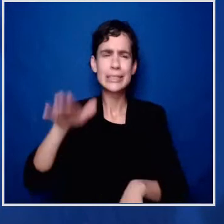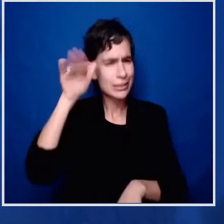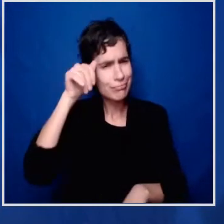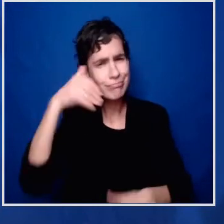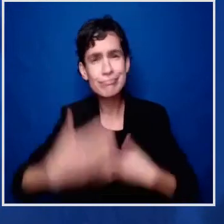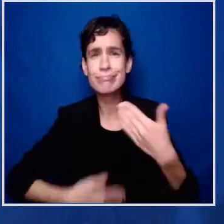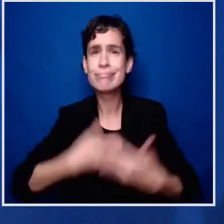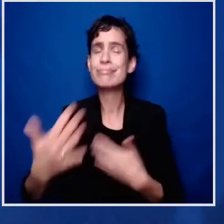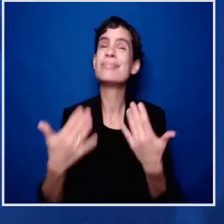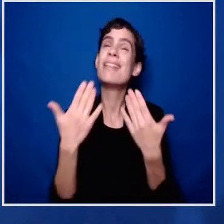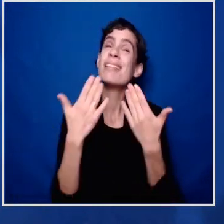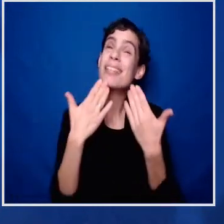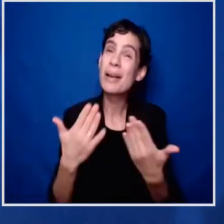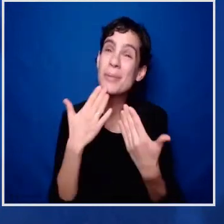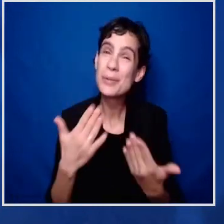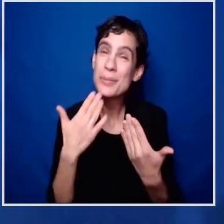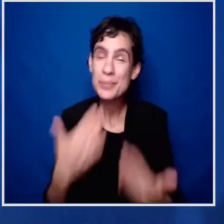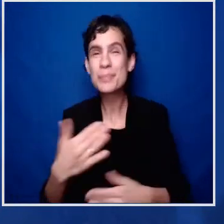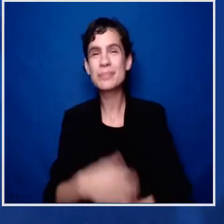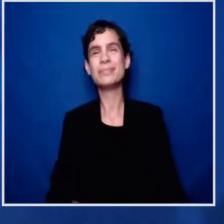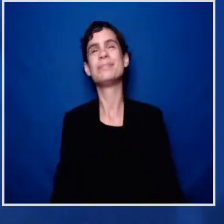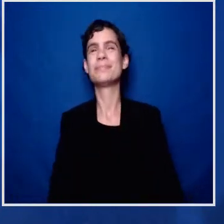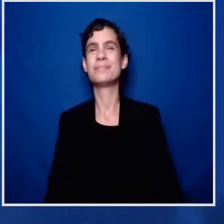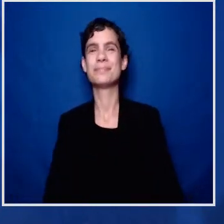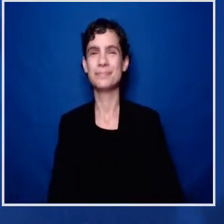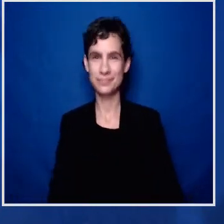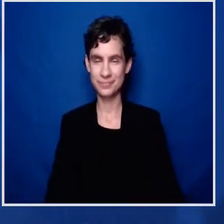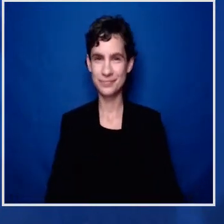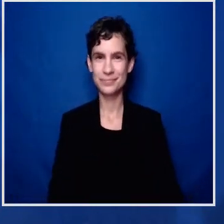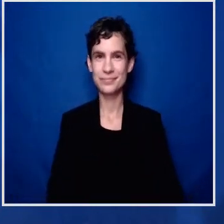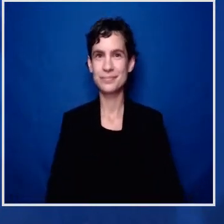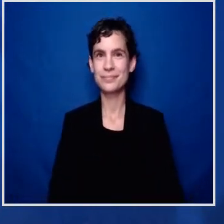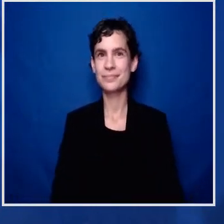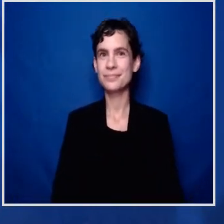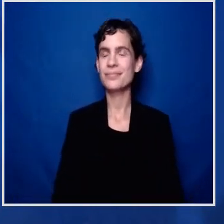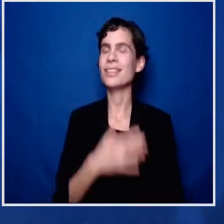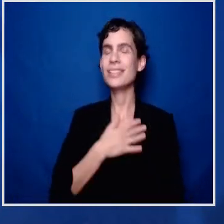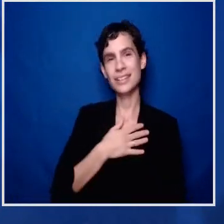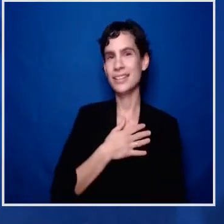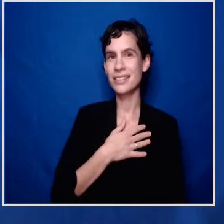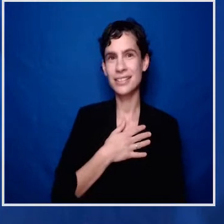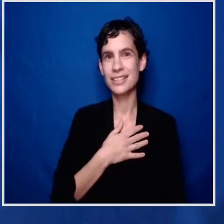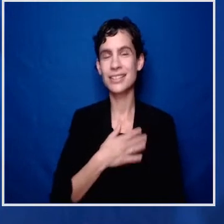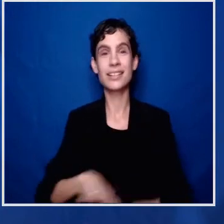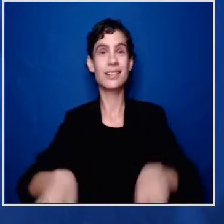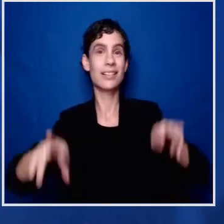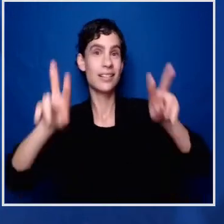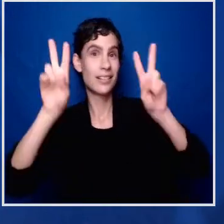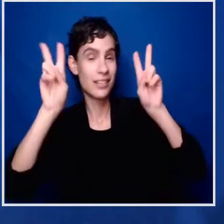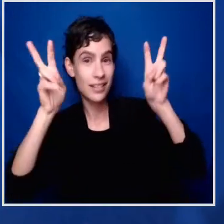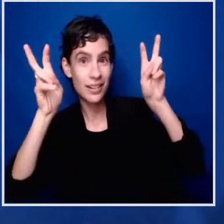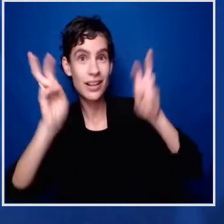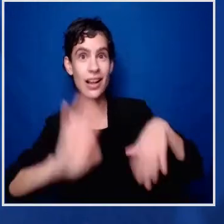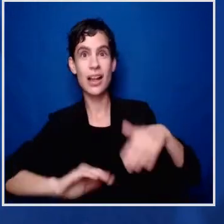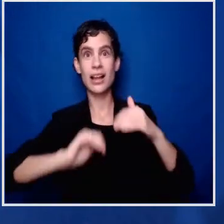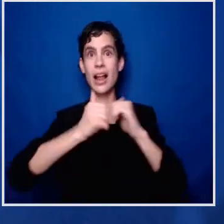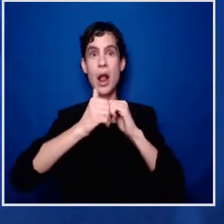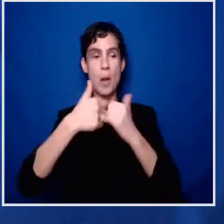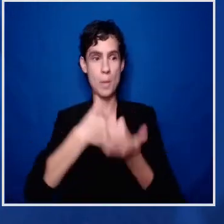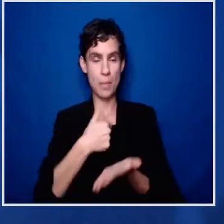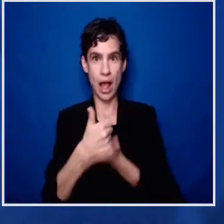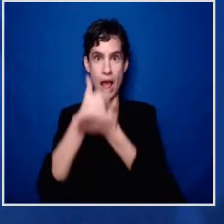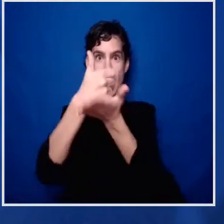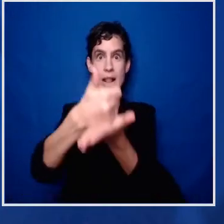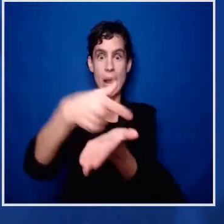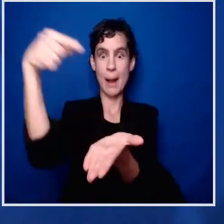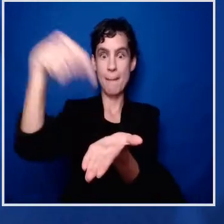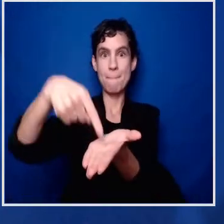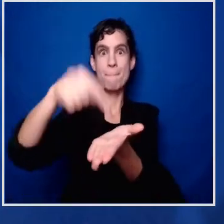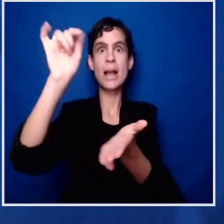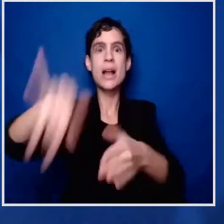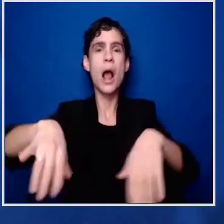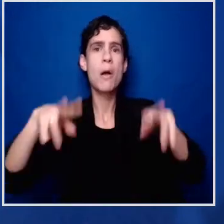IN A GOOD WAY, THE RIGHT WAY.